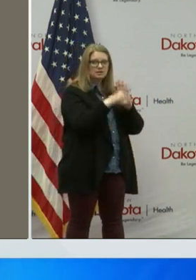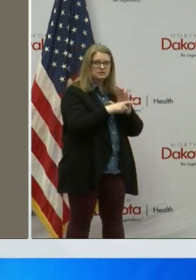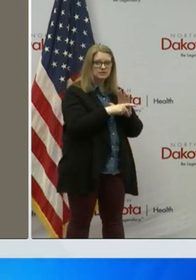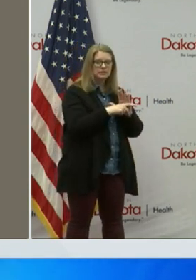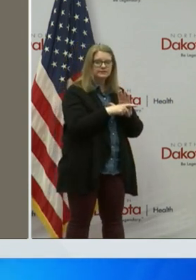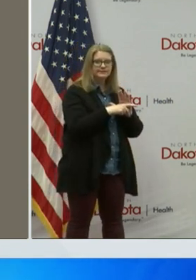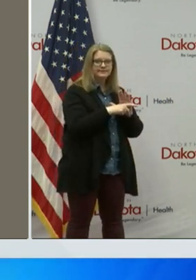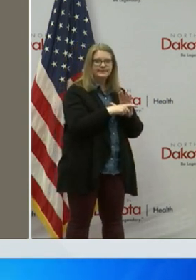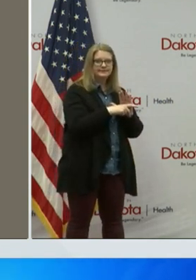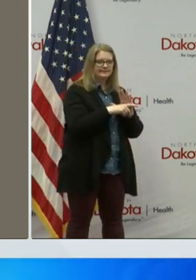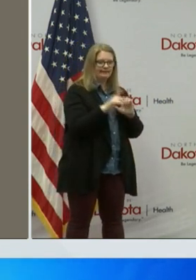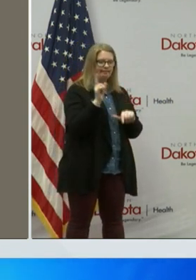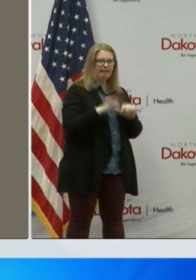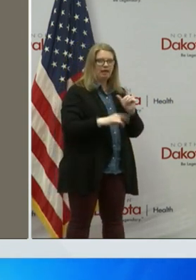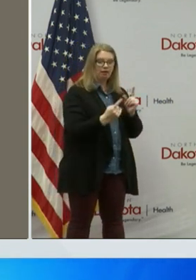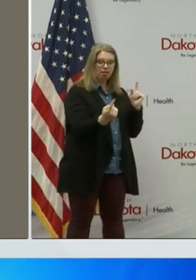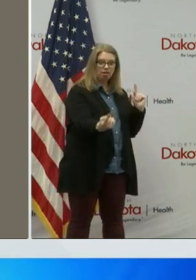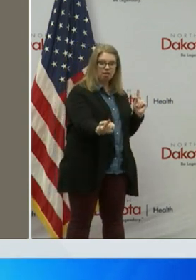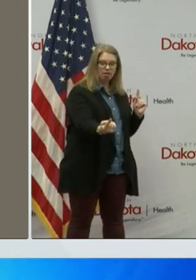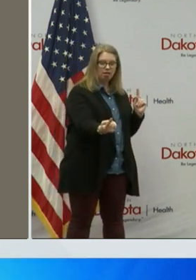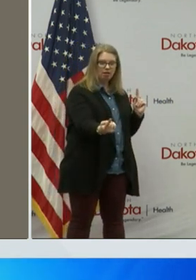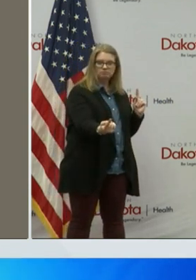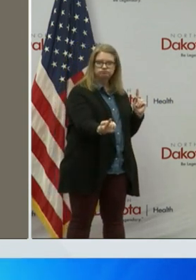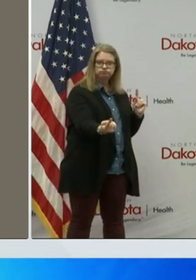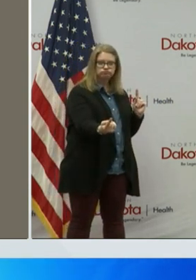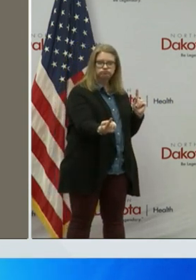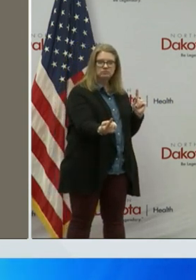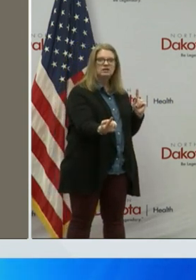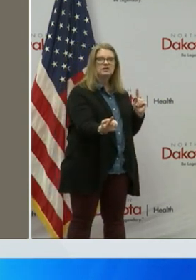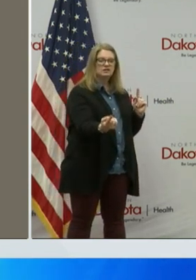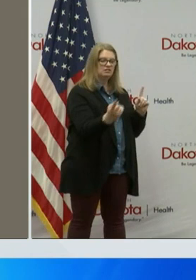PRACTICING GOOD DISCIPLINE AND PHYSICAL DISTANCE AND HAVE A